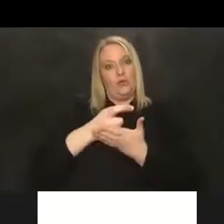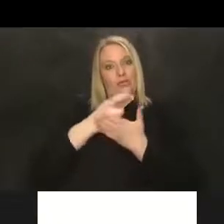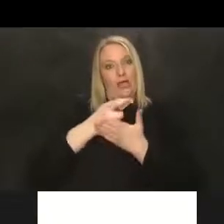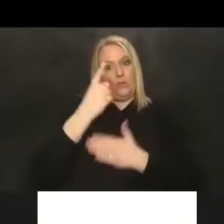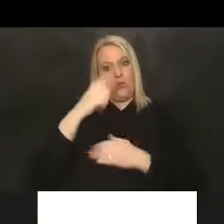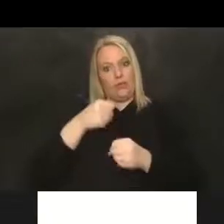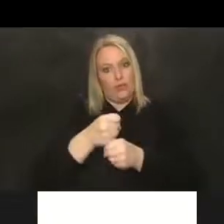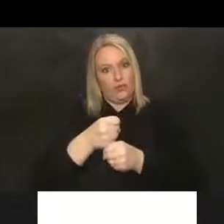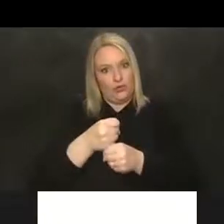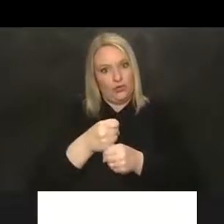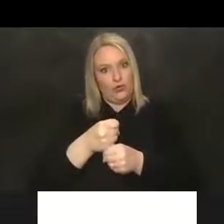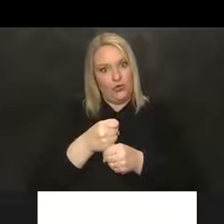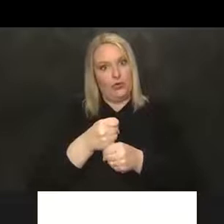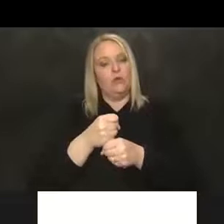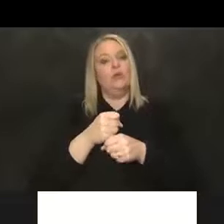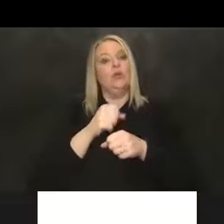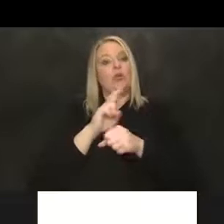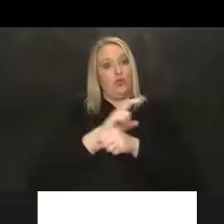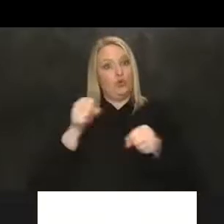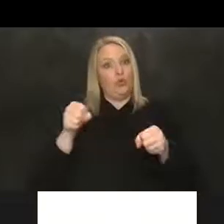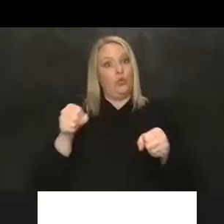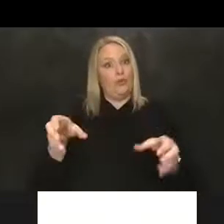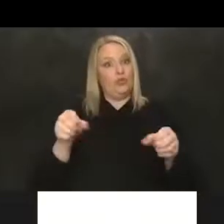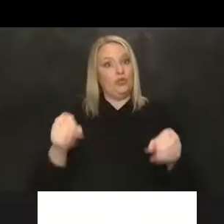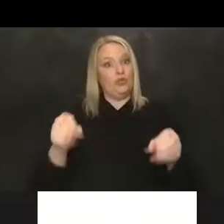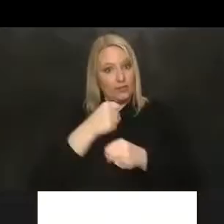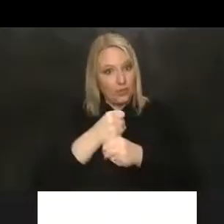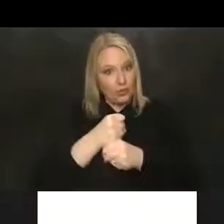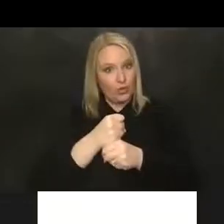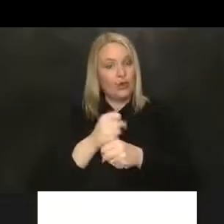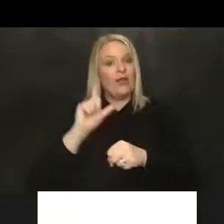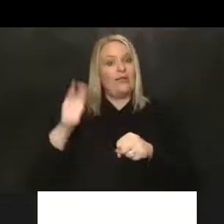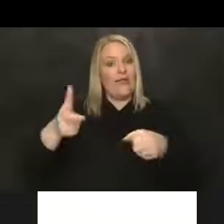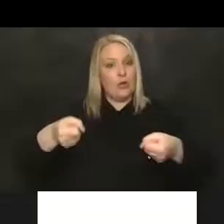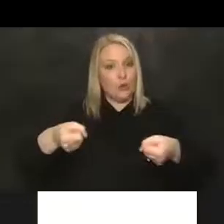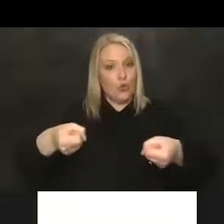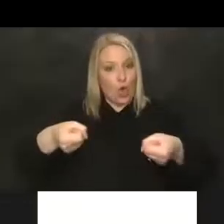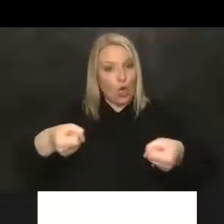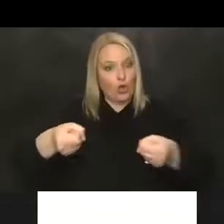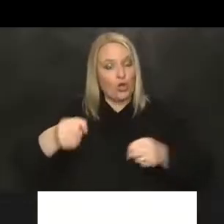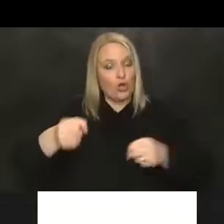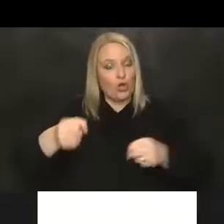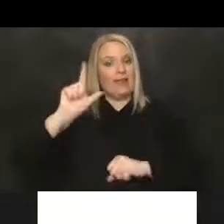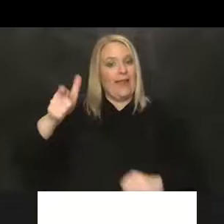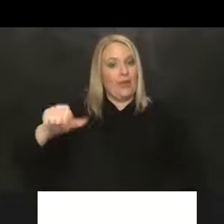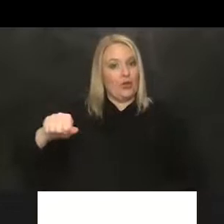having used a wheelchair for that year, then a walker and a cane, and also during the year